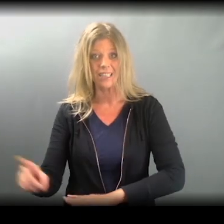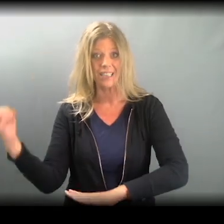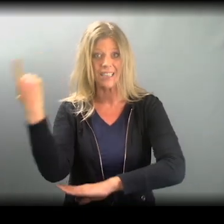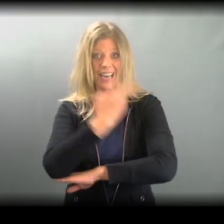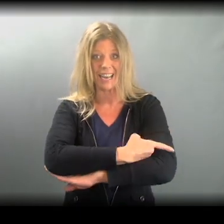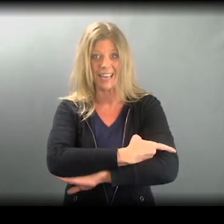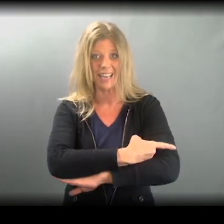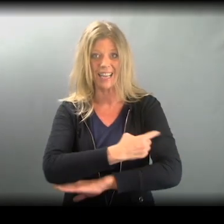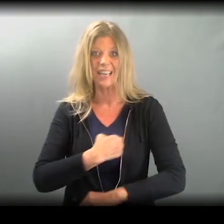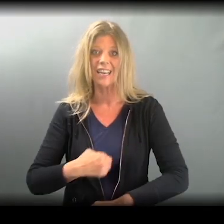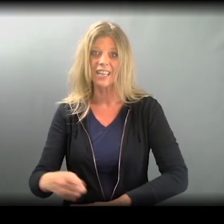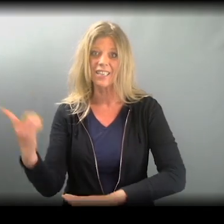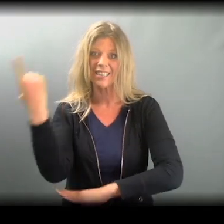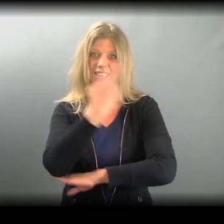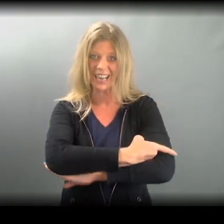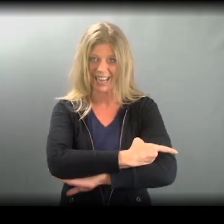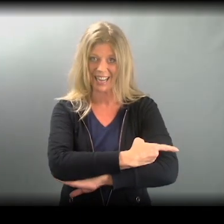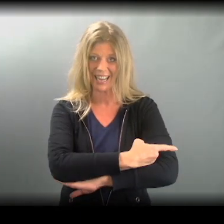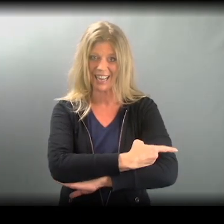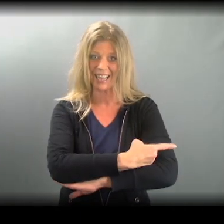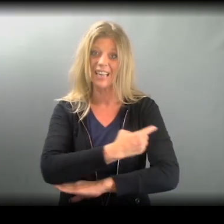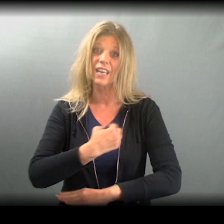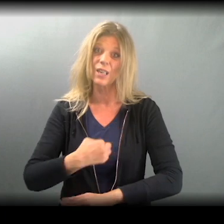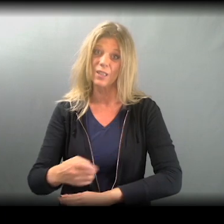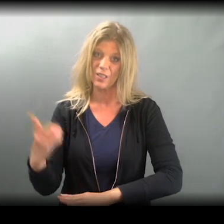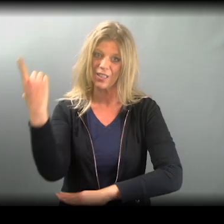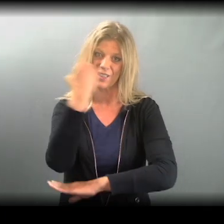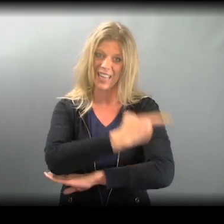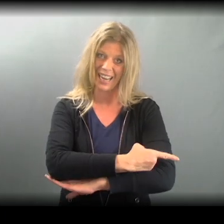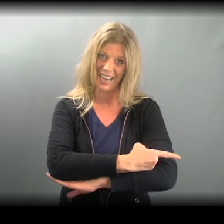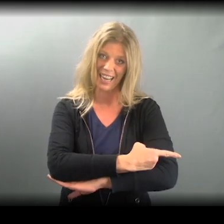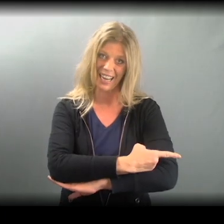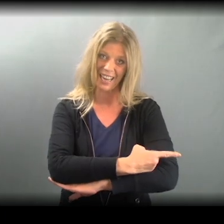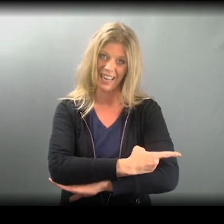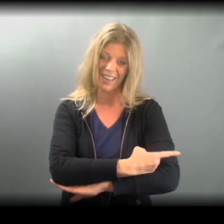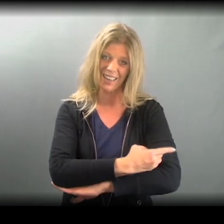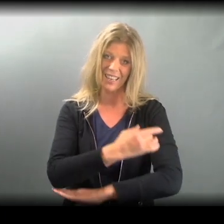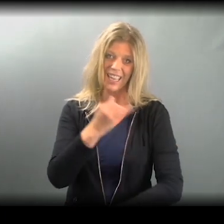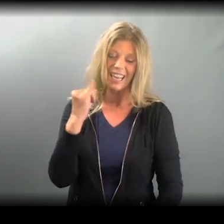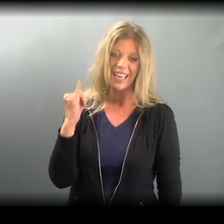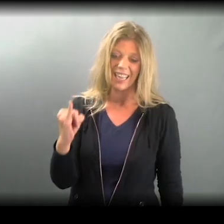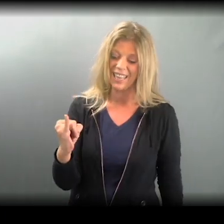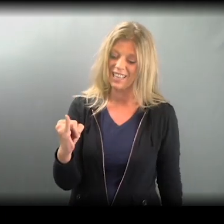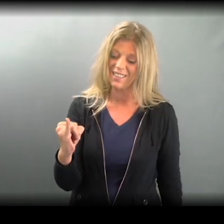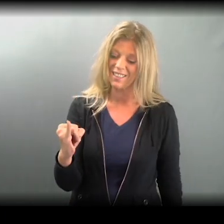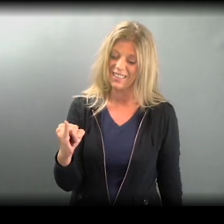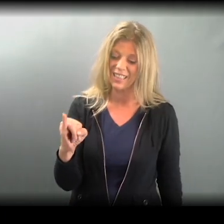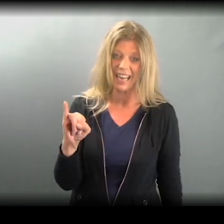TODAY IS